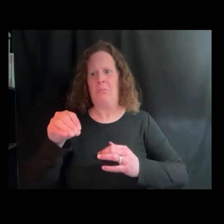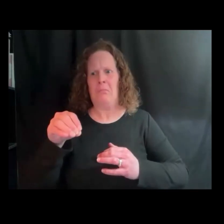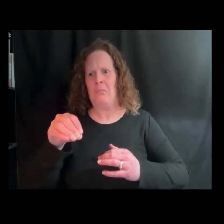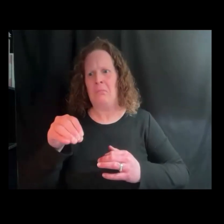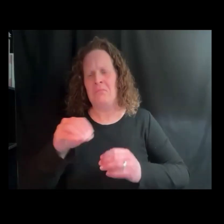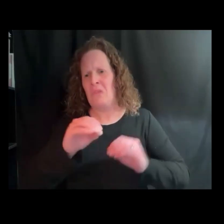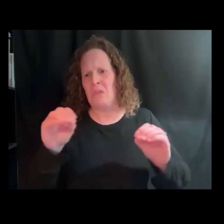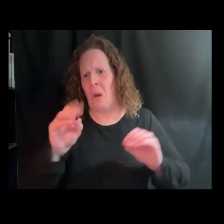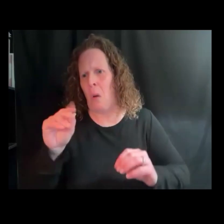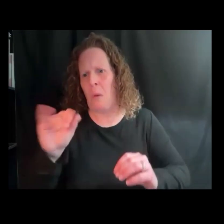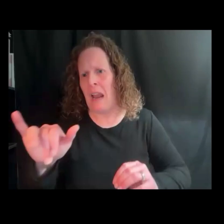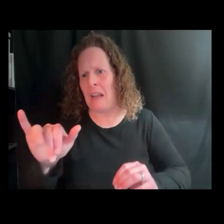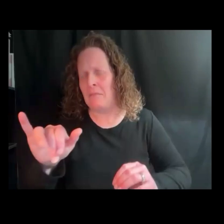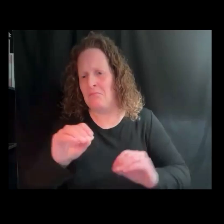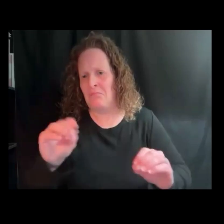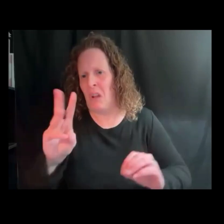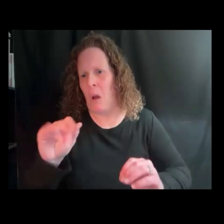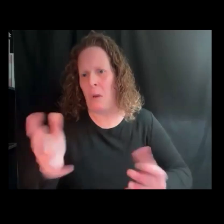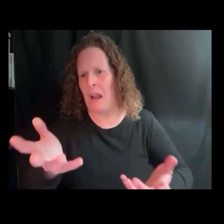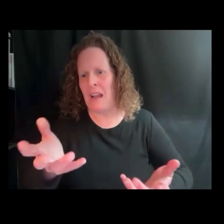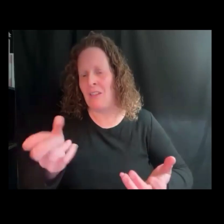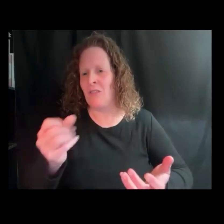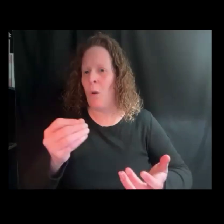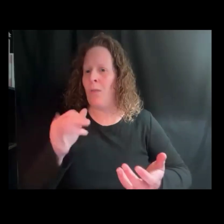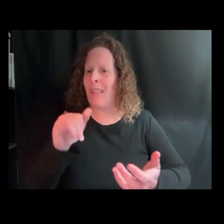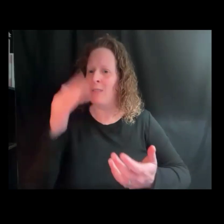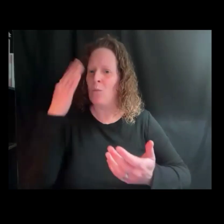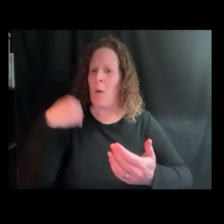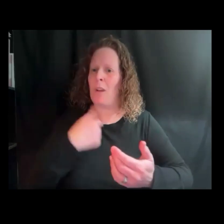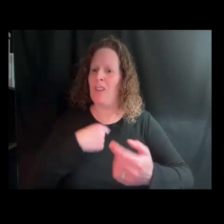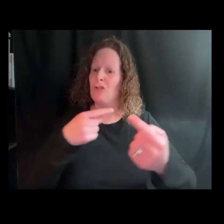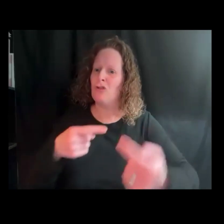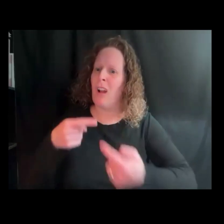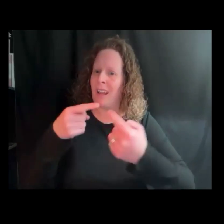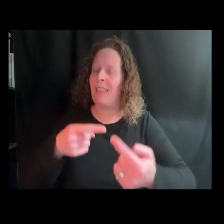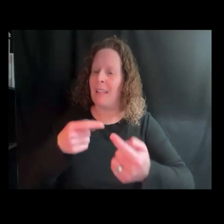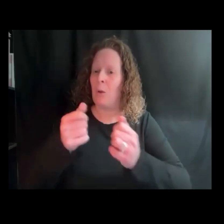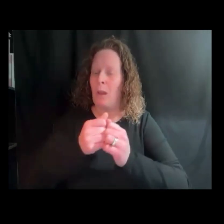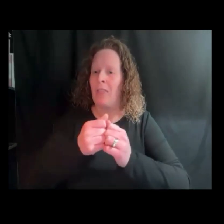if I only had access to fifty percent there's no way! There's no way I would have a chance